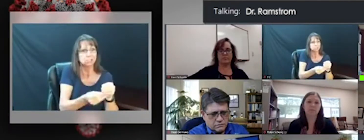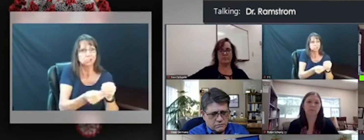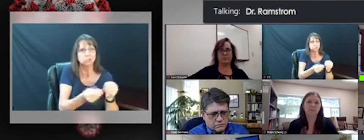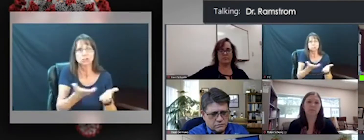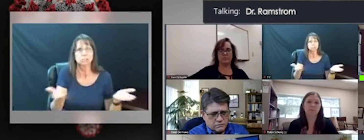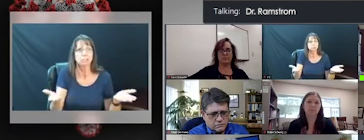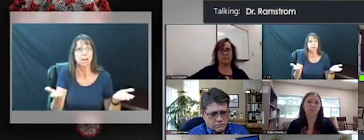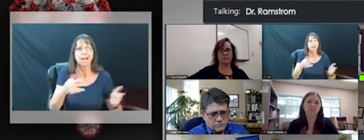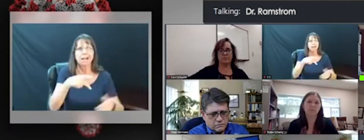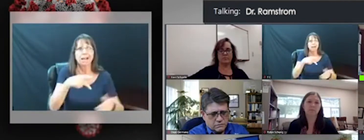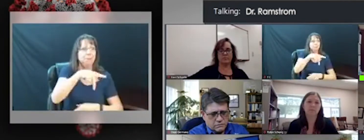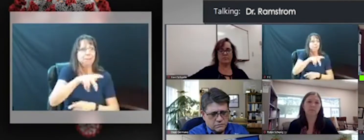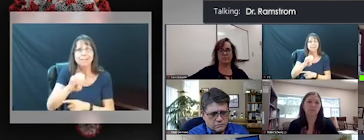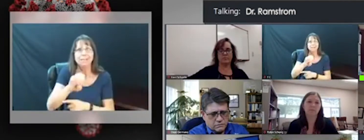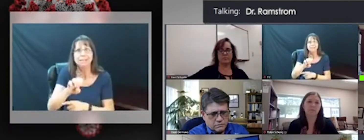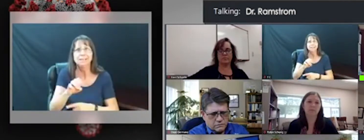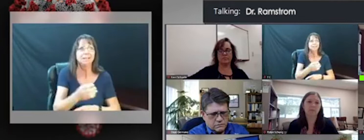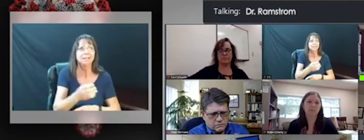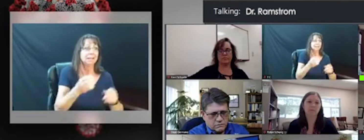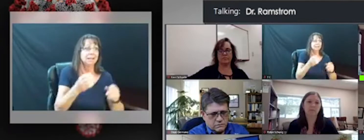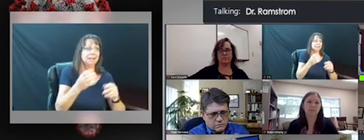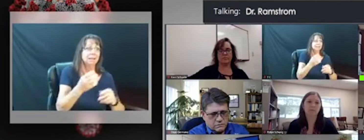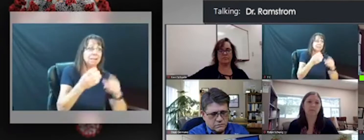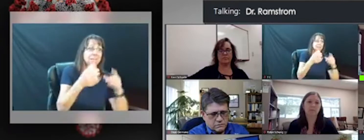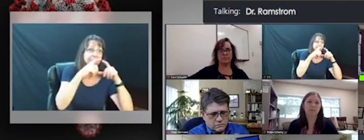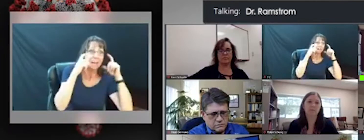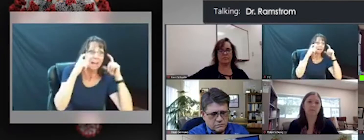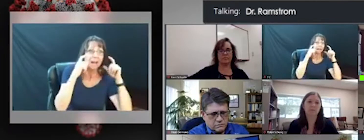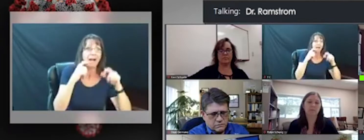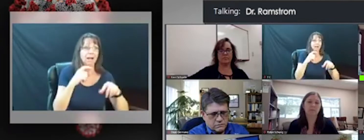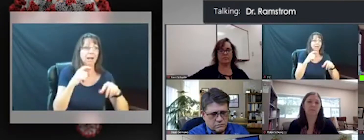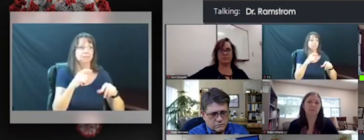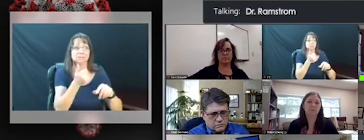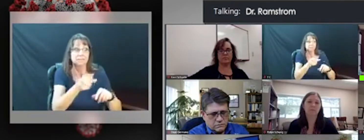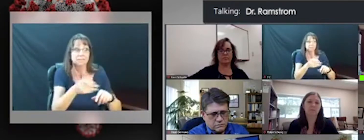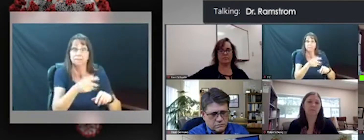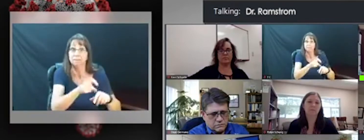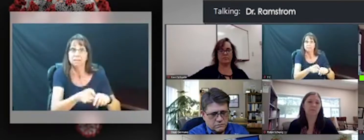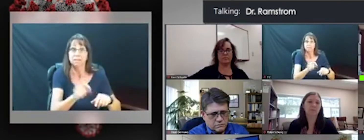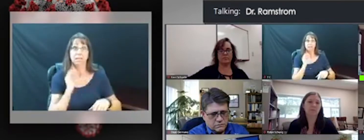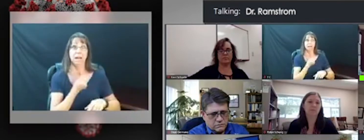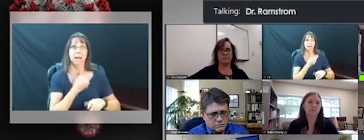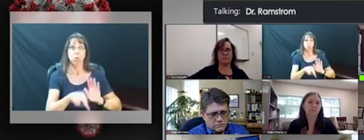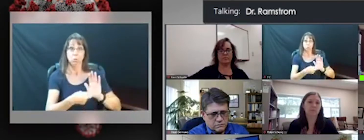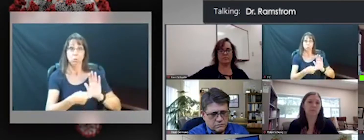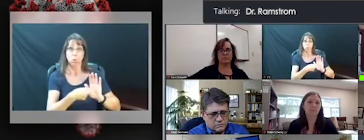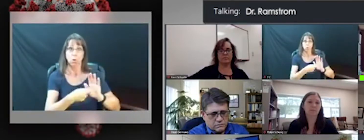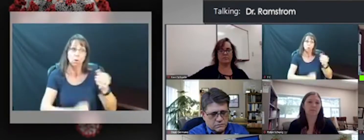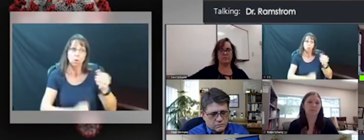or anything like that, that's really our role with supporting them. And just going into being